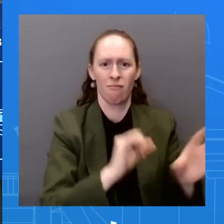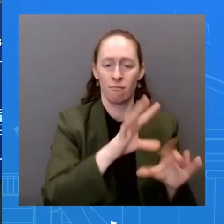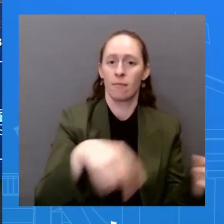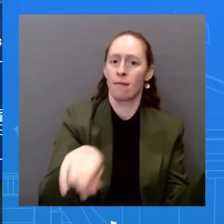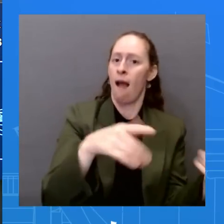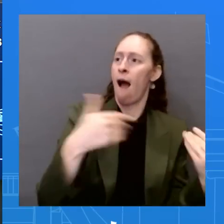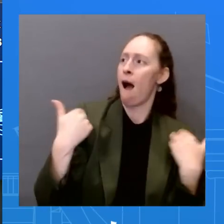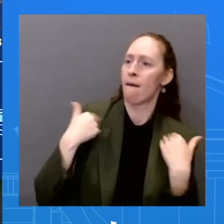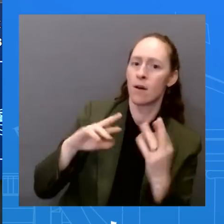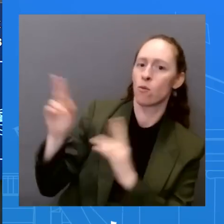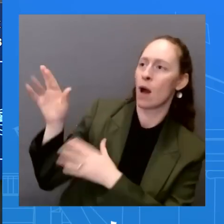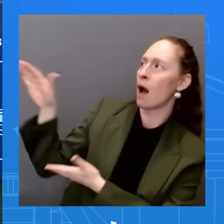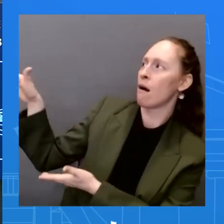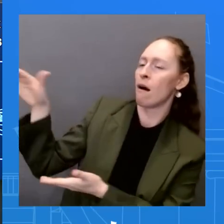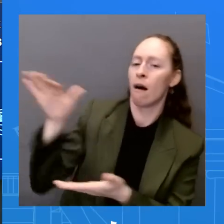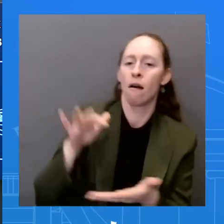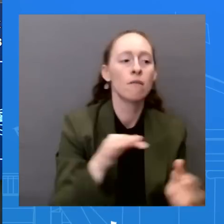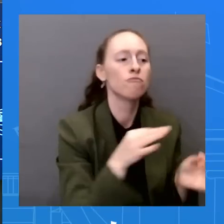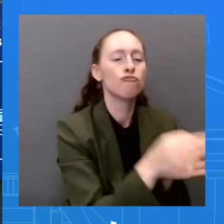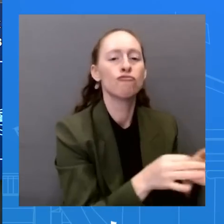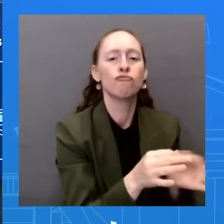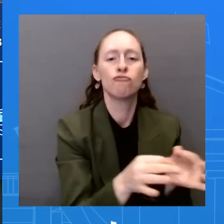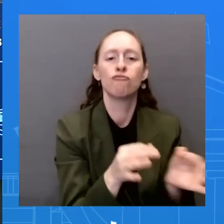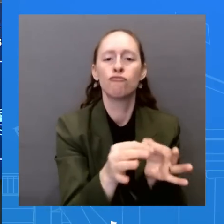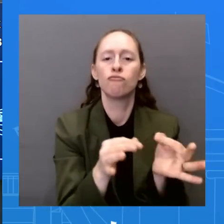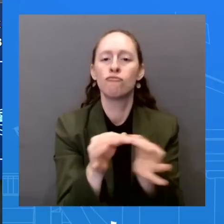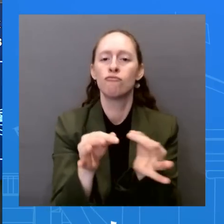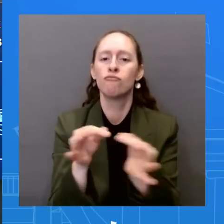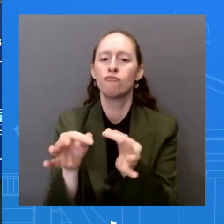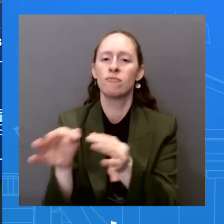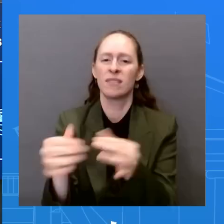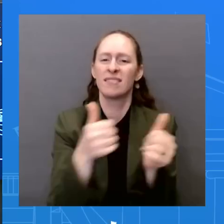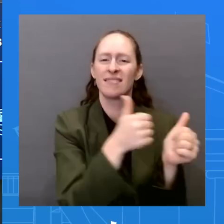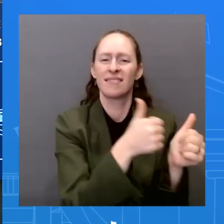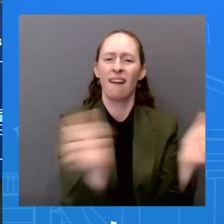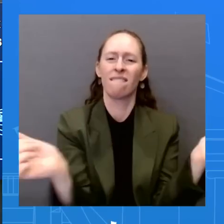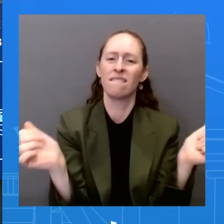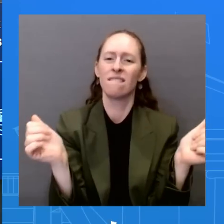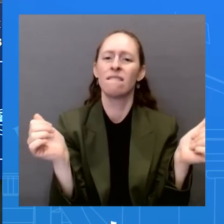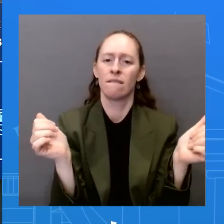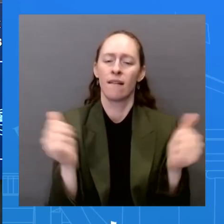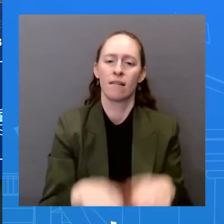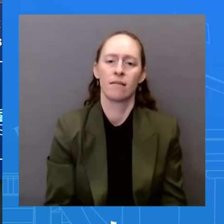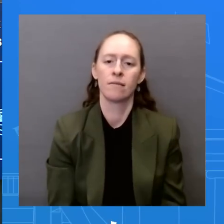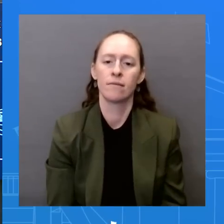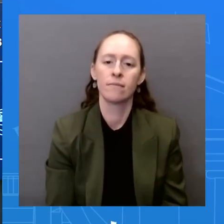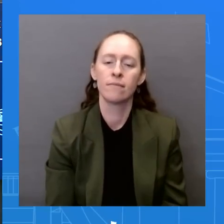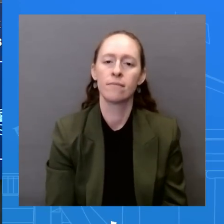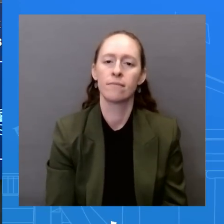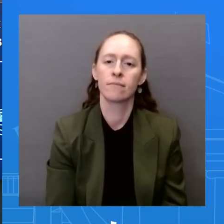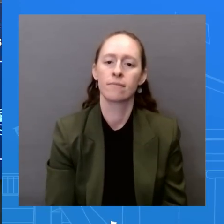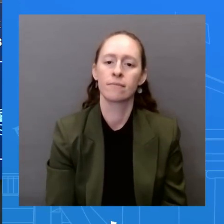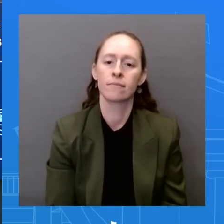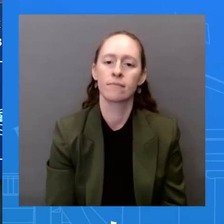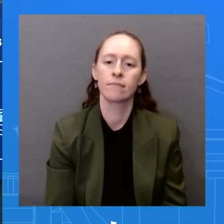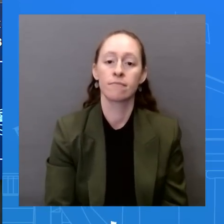So, for example, many of the events that we worked with at Black Pride in Atlanta, we interacted directly with organizations.